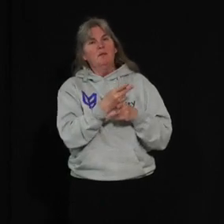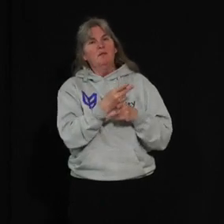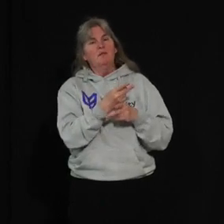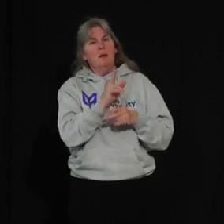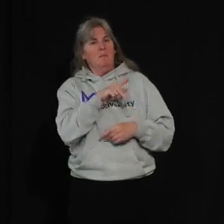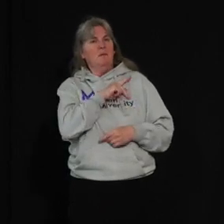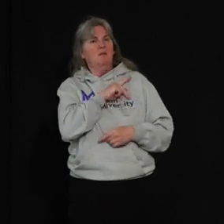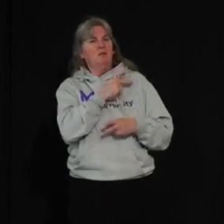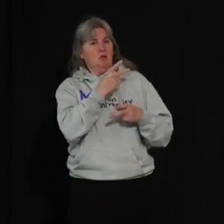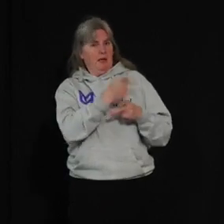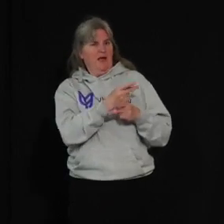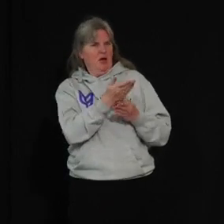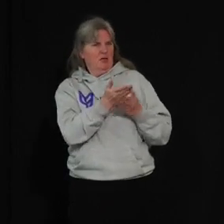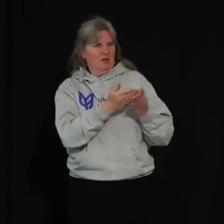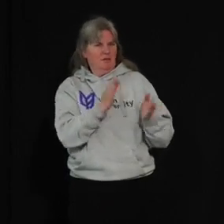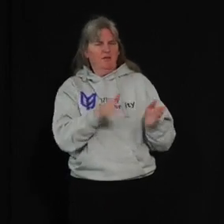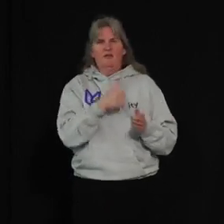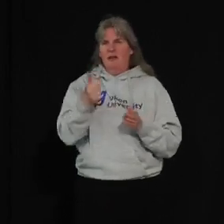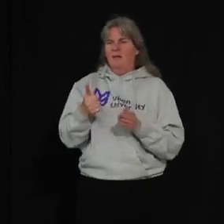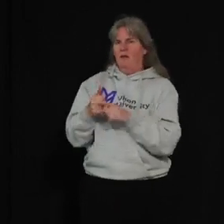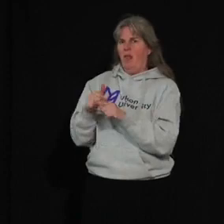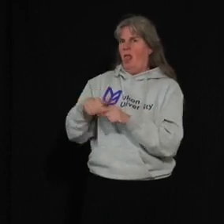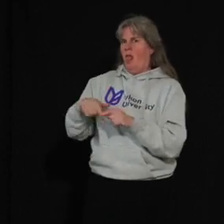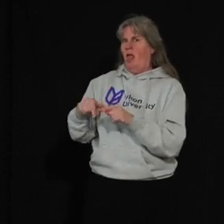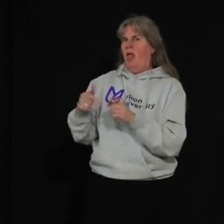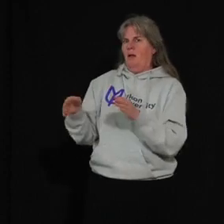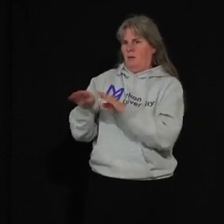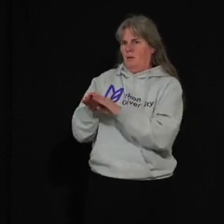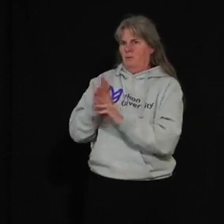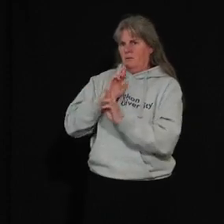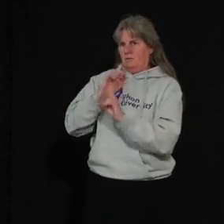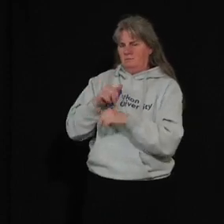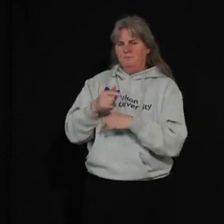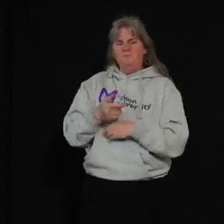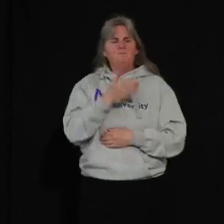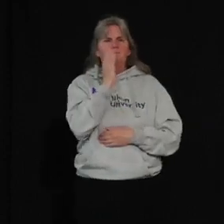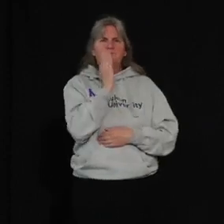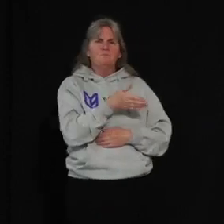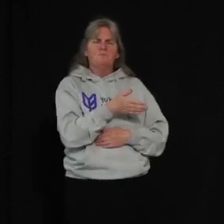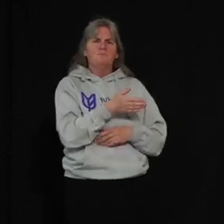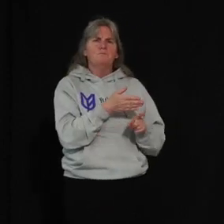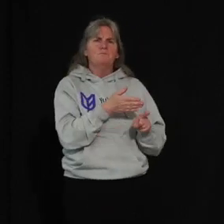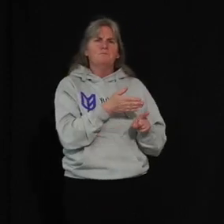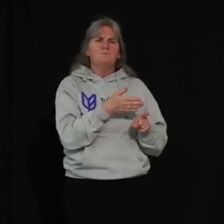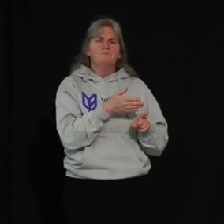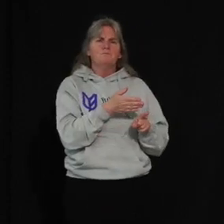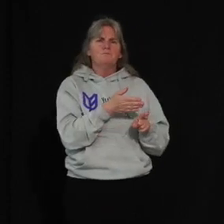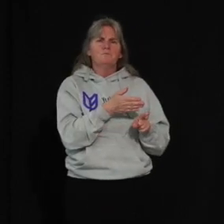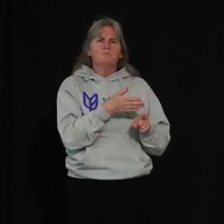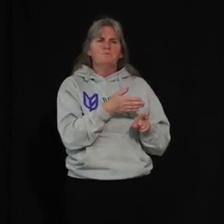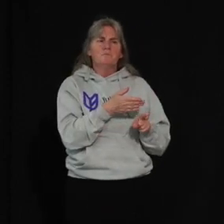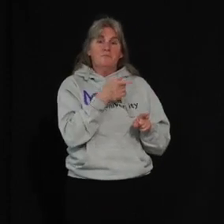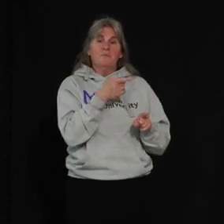Personal care services and food serving, restaurants.